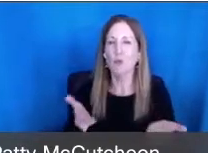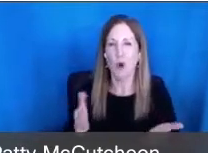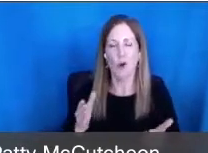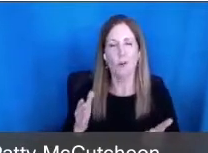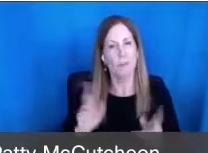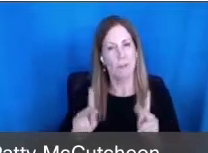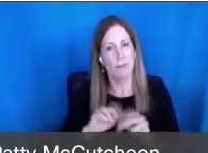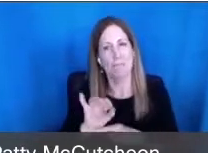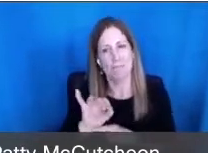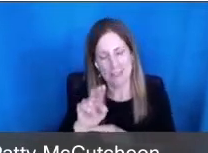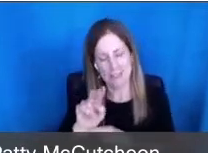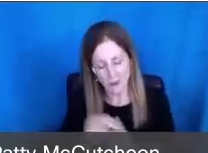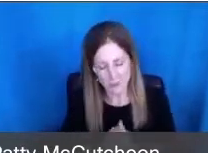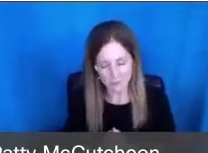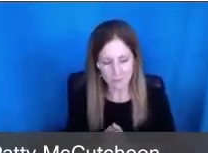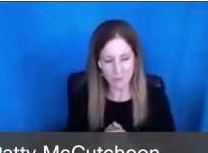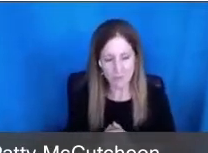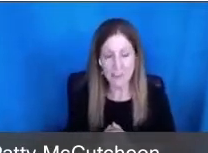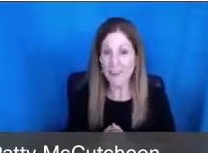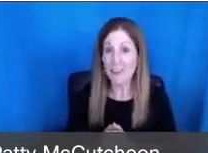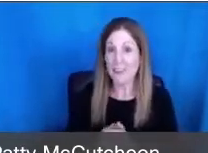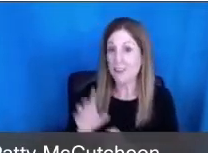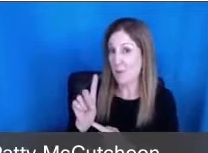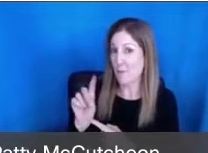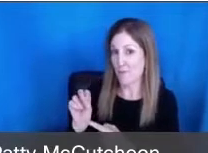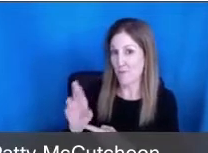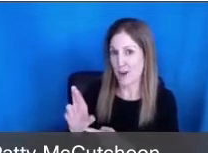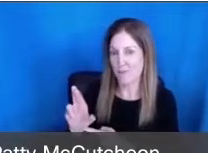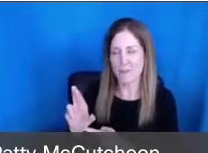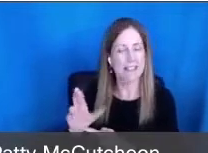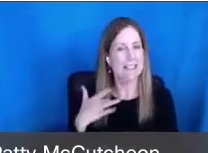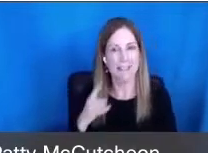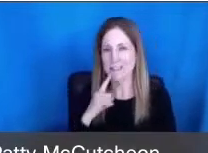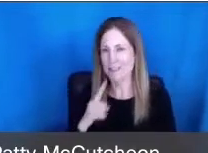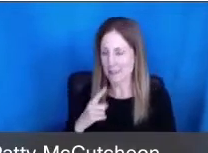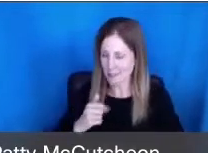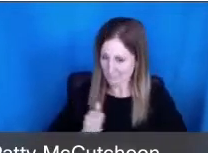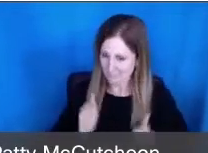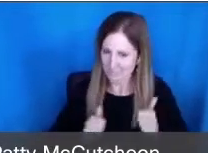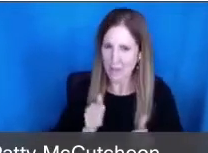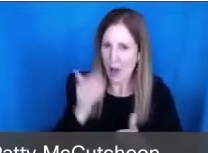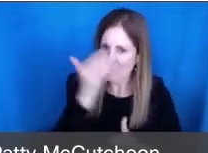And the Department of Revenue is out front on a lot of these issues due to their numerous